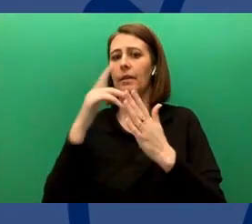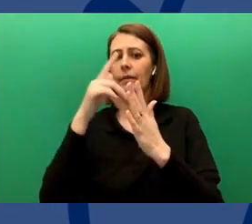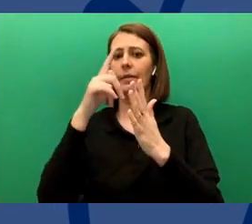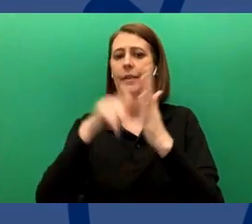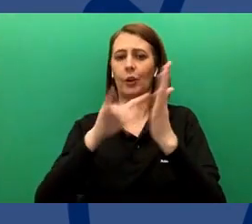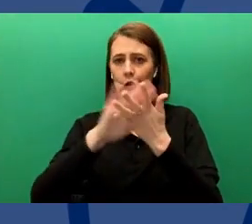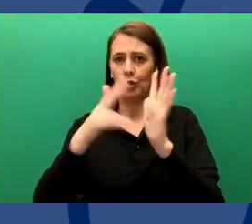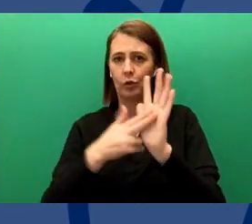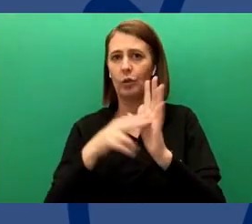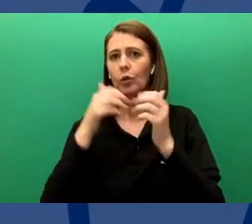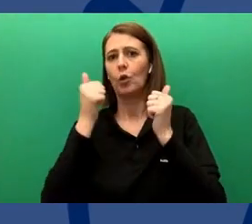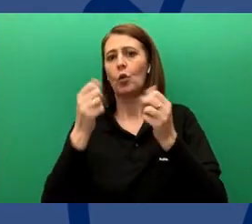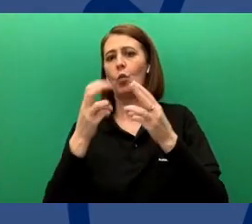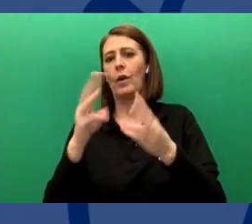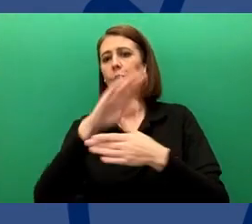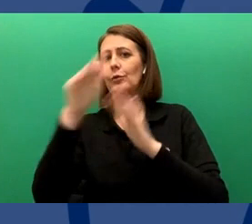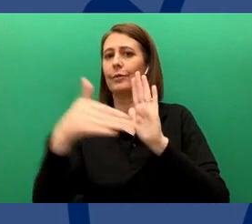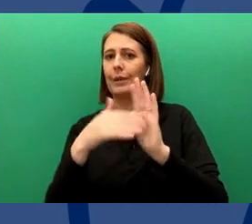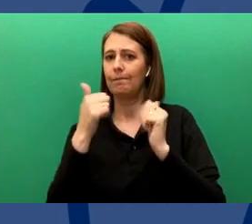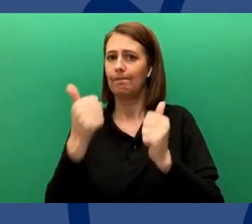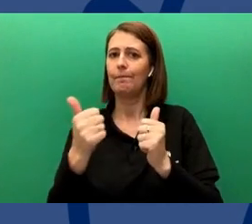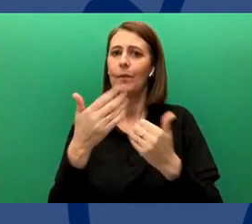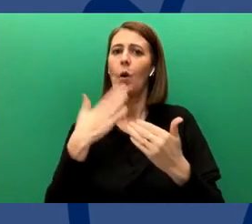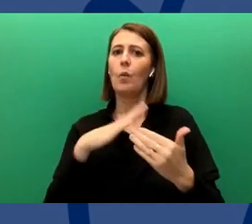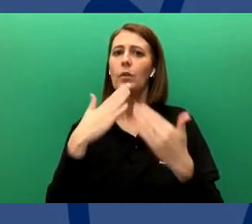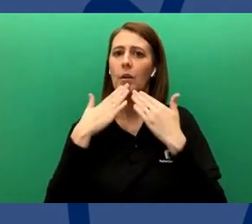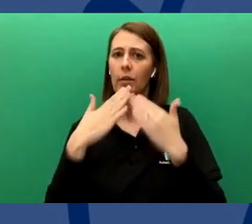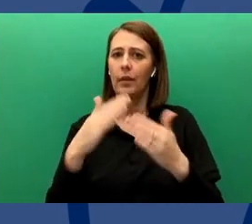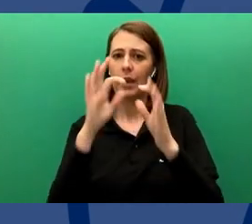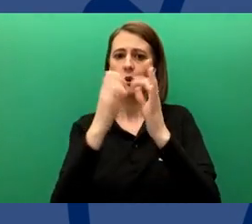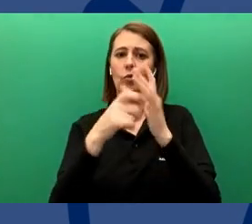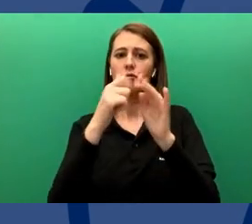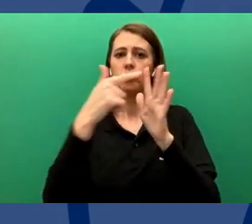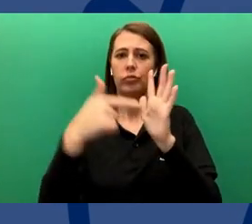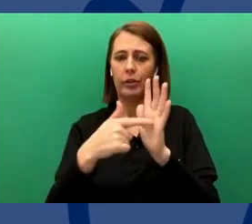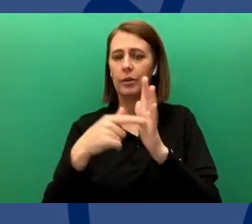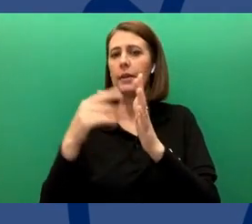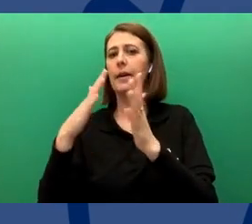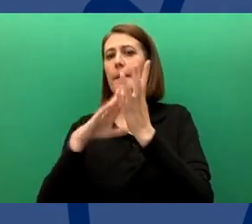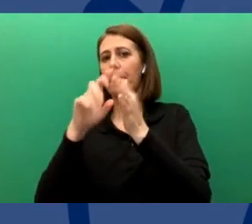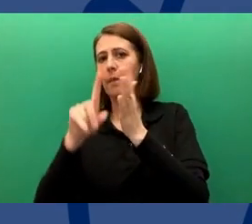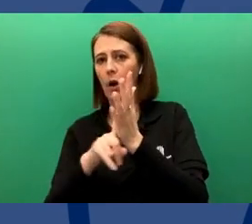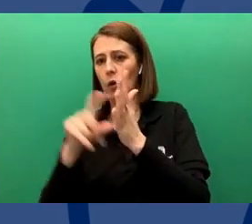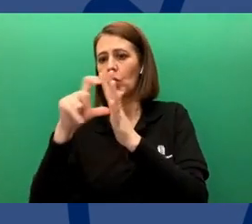would like to thank you, Bridget, Michael, and David for your time this evening to answer